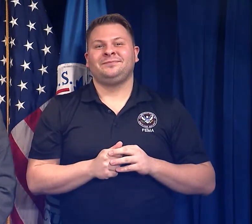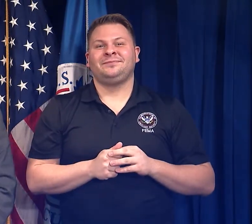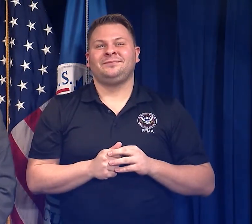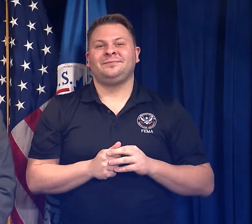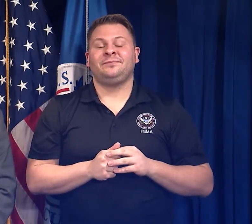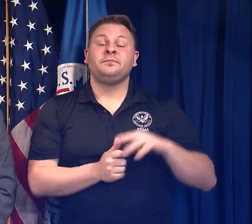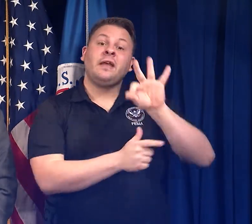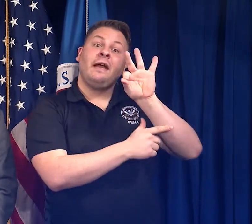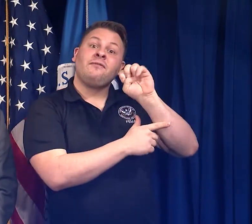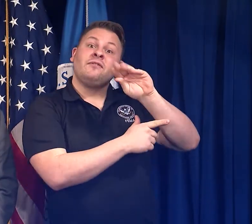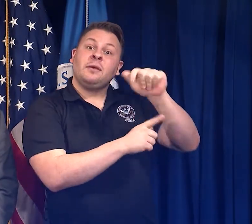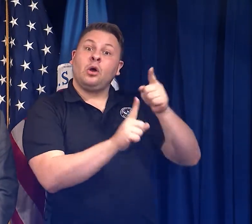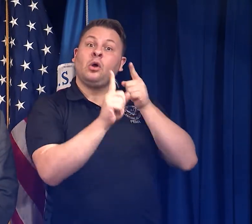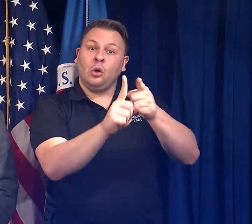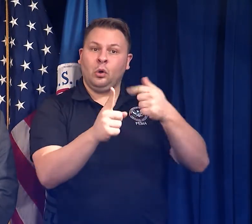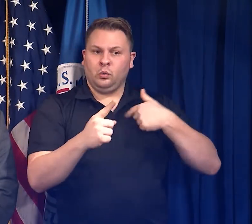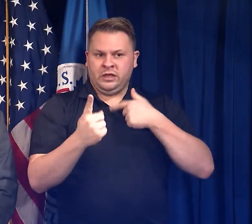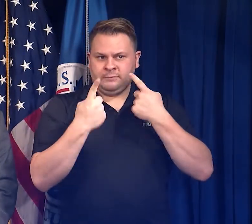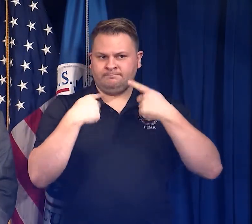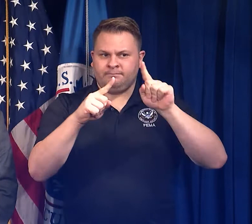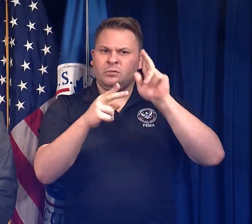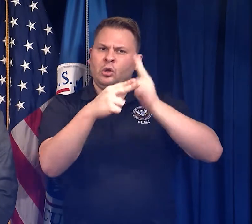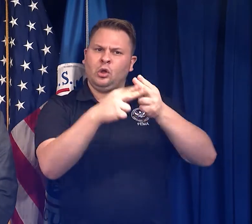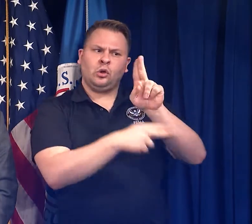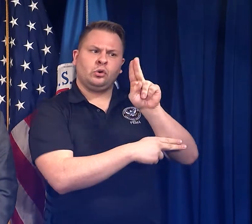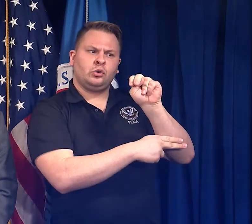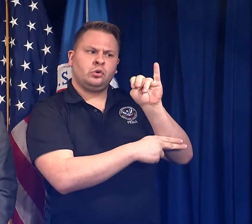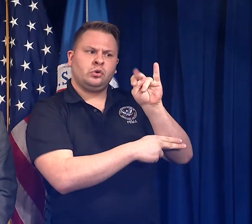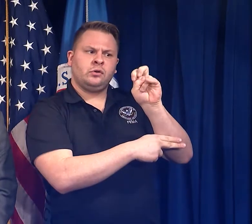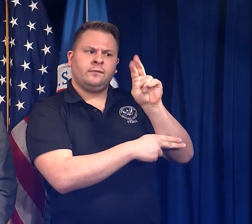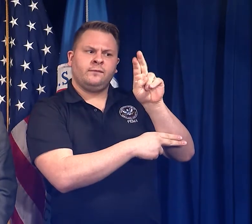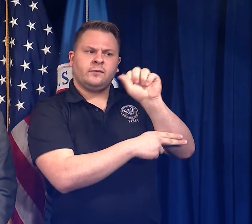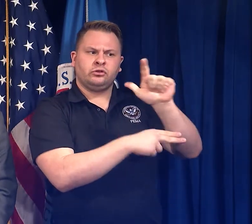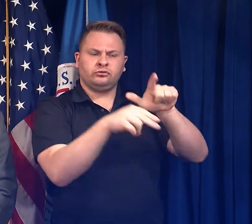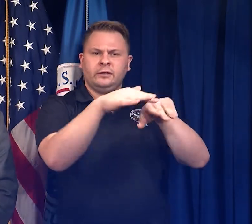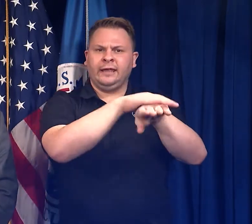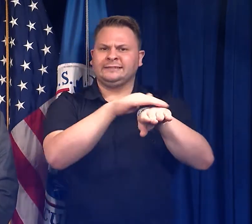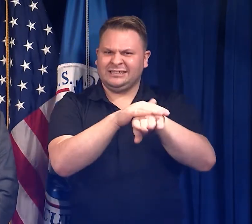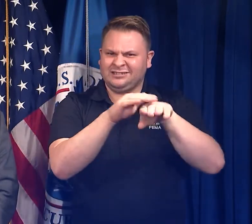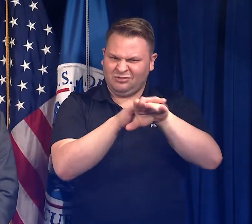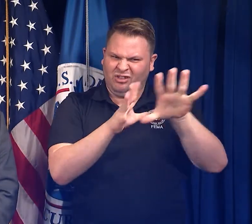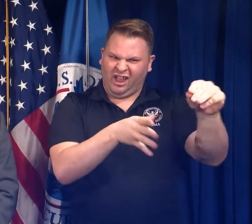FEMA’s goal is to achieve universally accessible and inclusive emergency management practices.